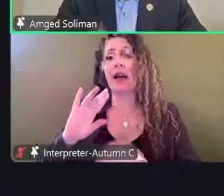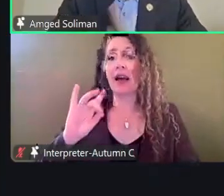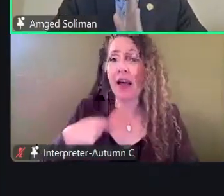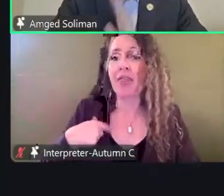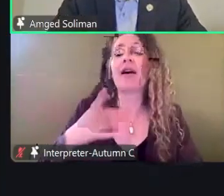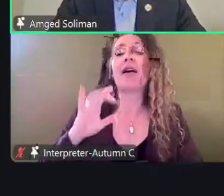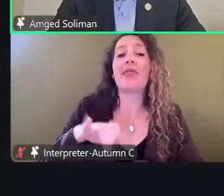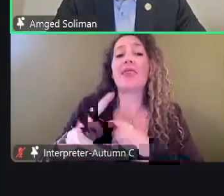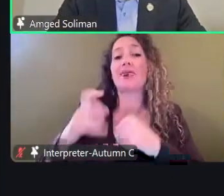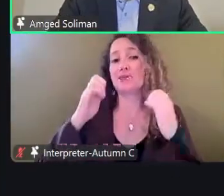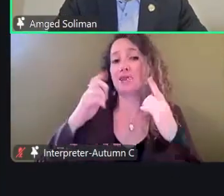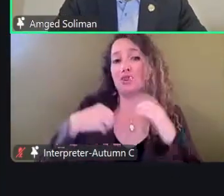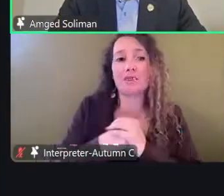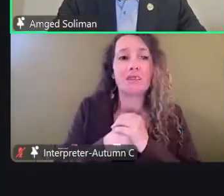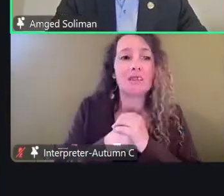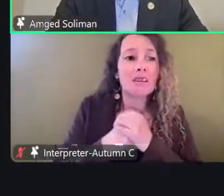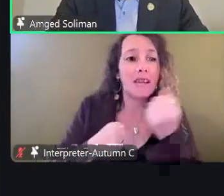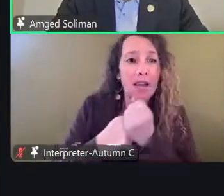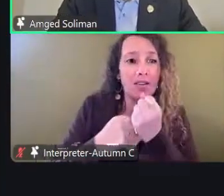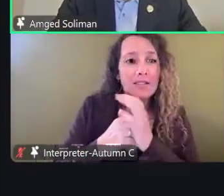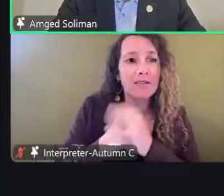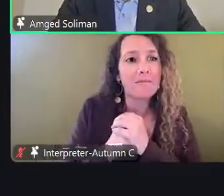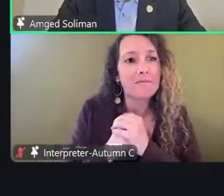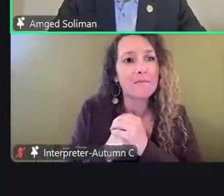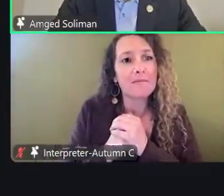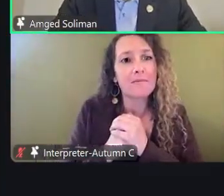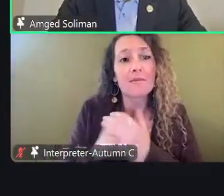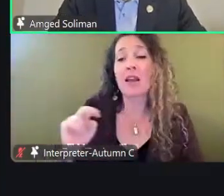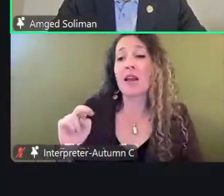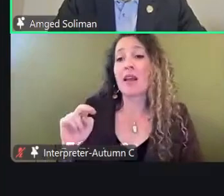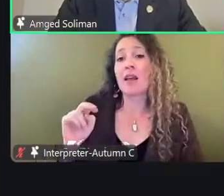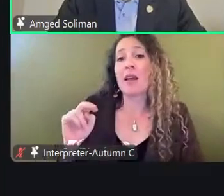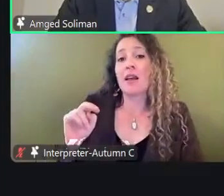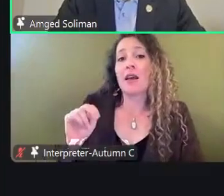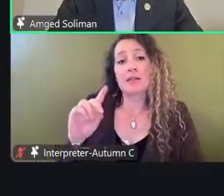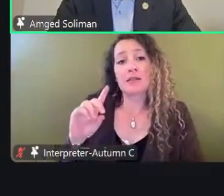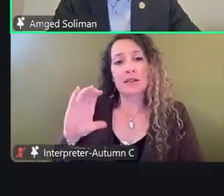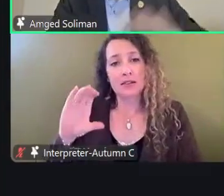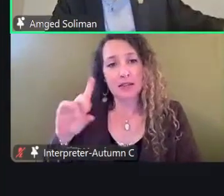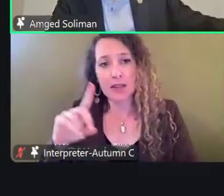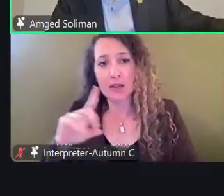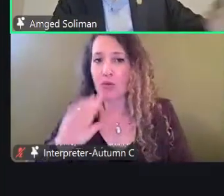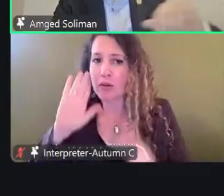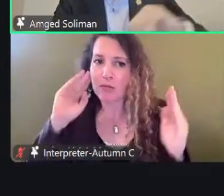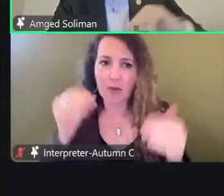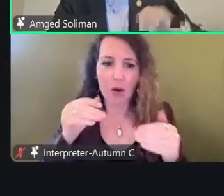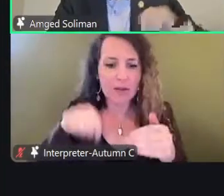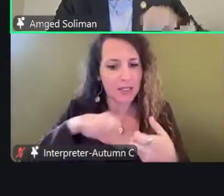I mentioned before NCD has been focused on this issue for some time and I'll talk a about a little